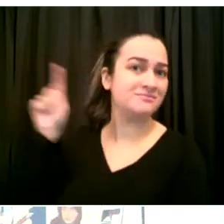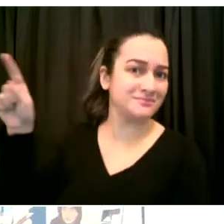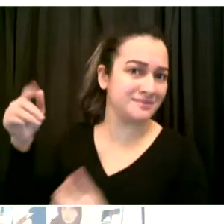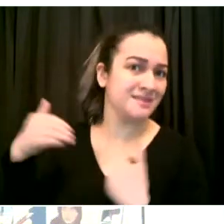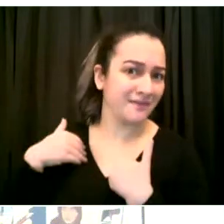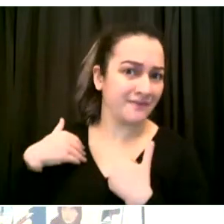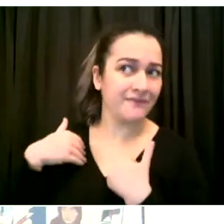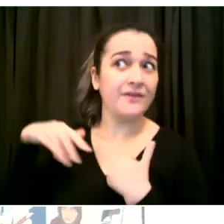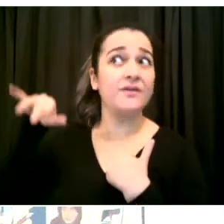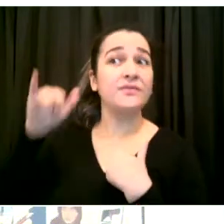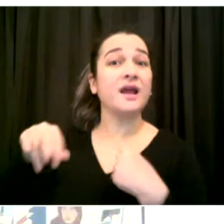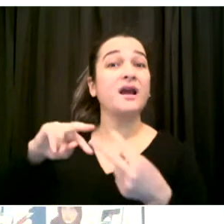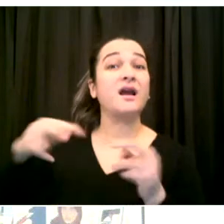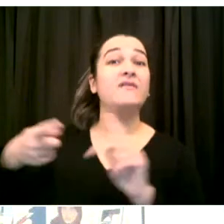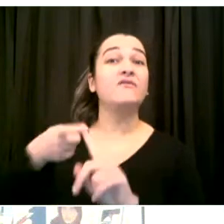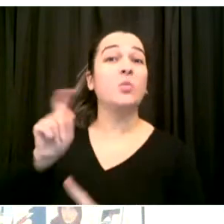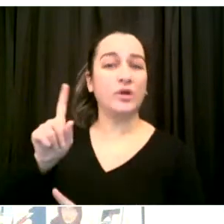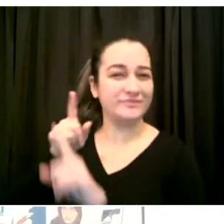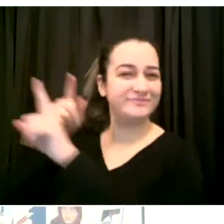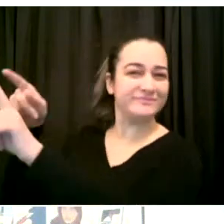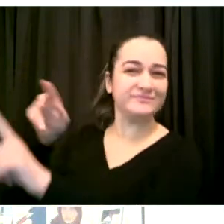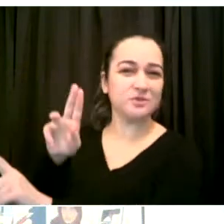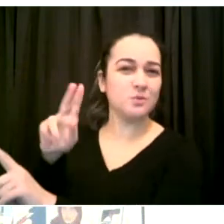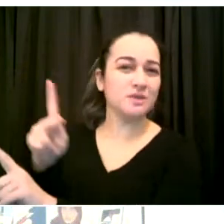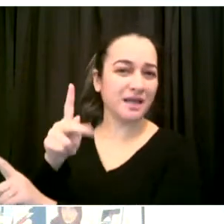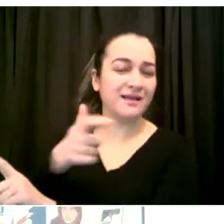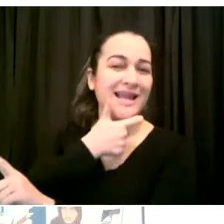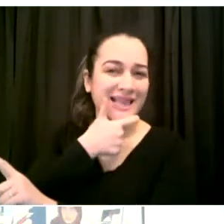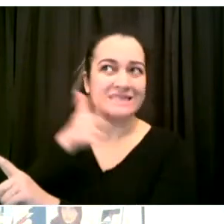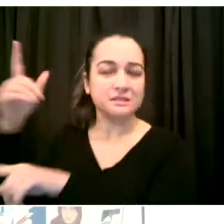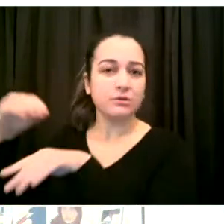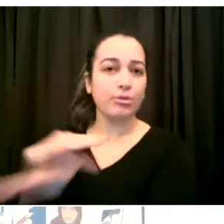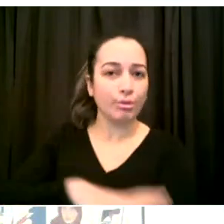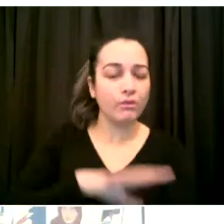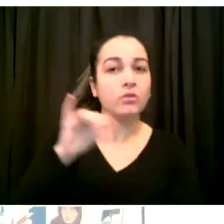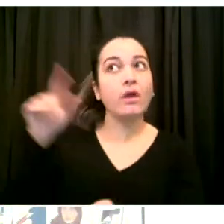WE ARE TRACKING THE UK VARIANT VERY CLOSELY AS WELL.. AS E WGET THE INFORMATION FROM ETHSE NEW STUDIES.